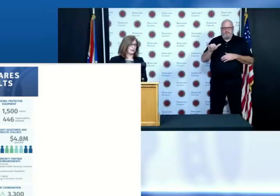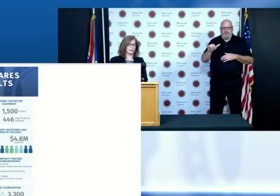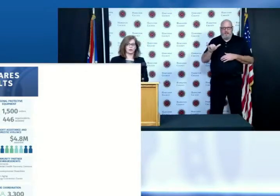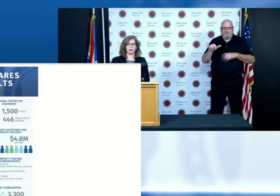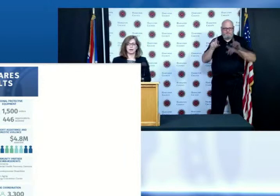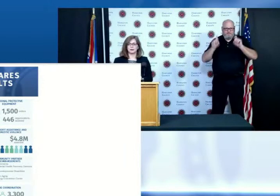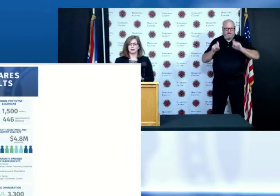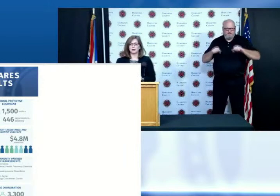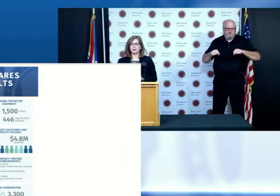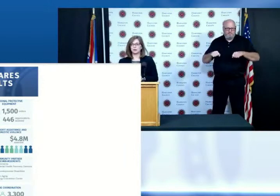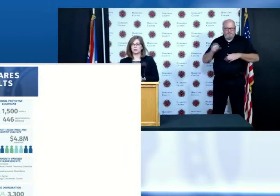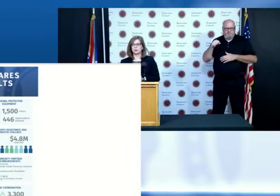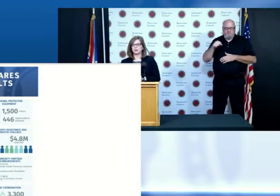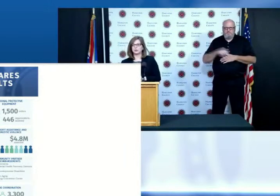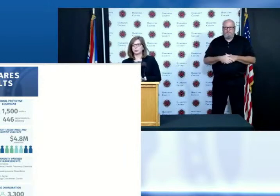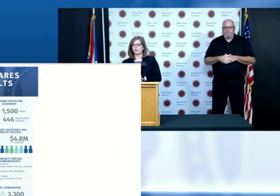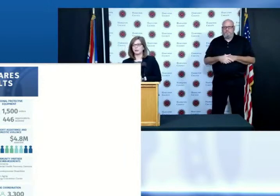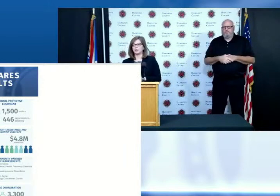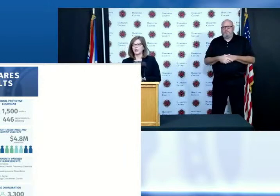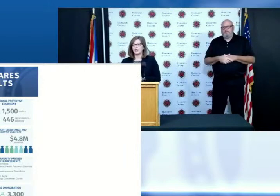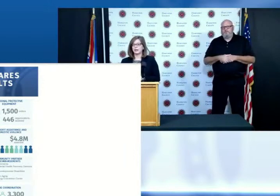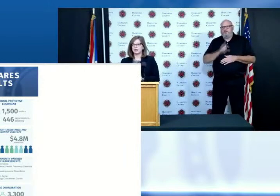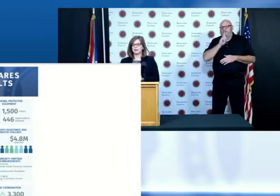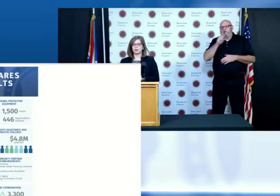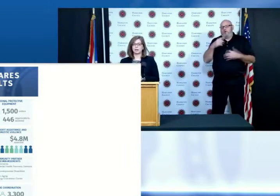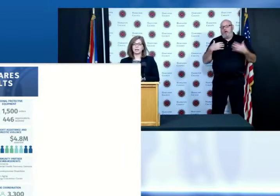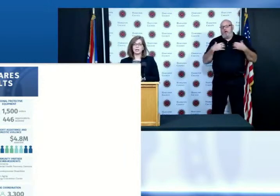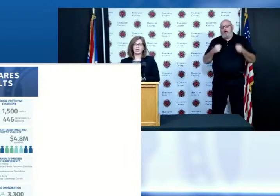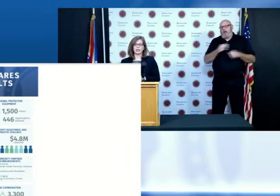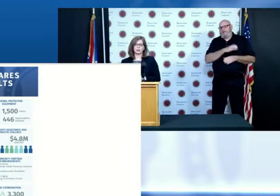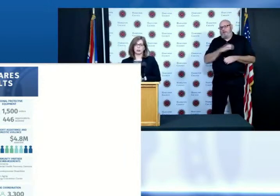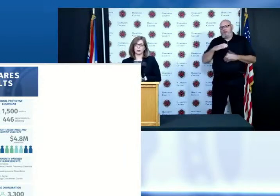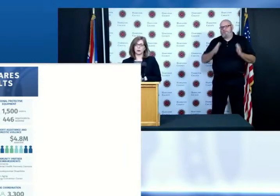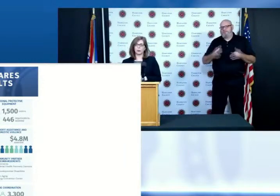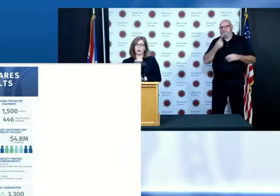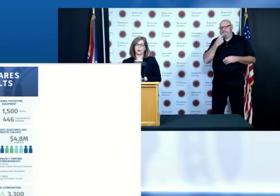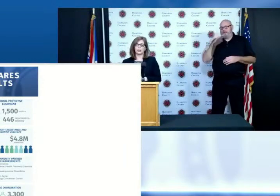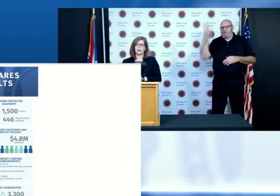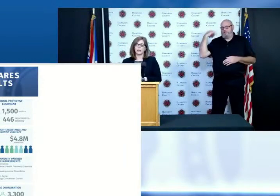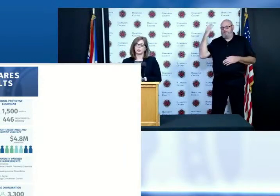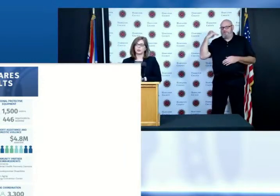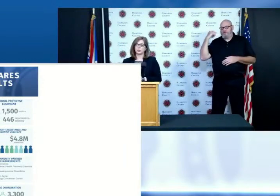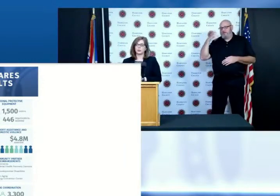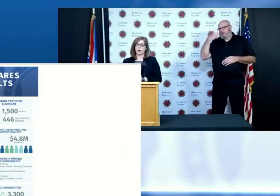I'm sure has alluded to in previous briefings that is such a key and critical component to